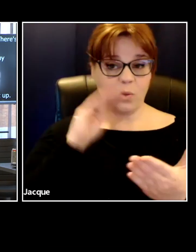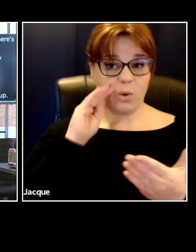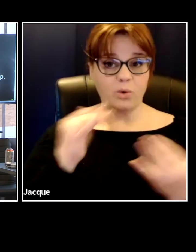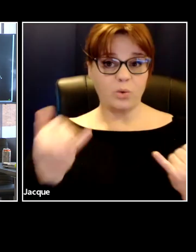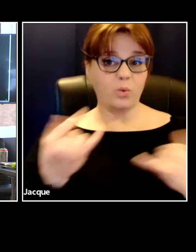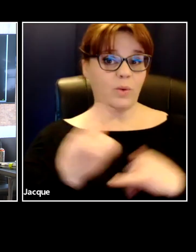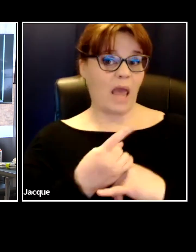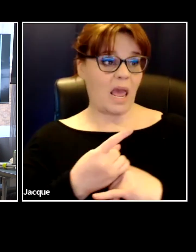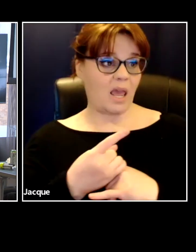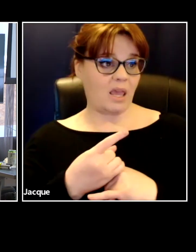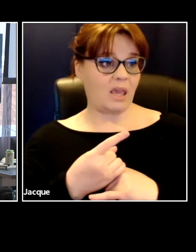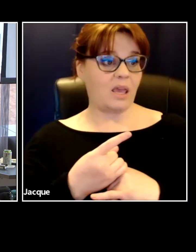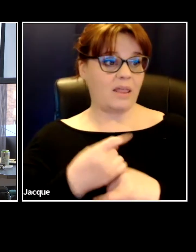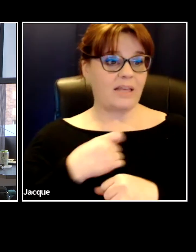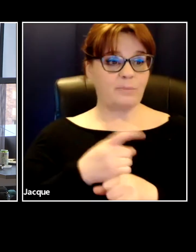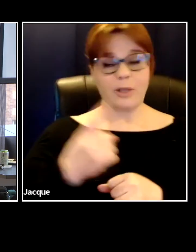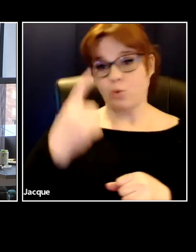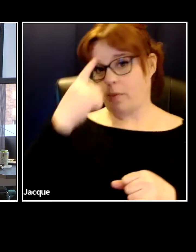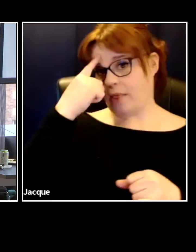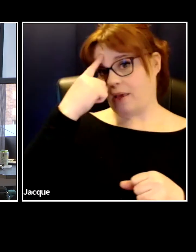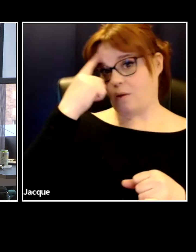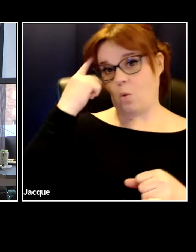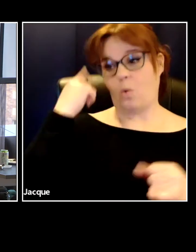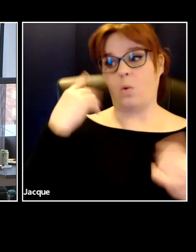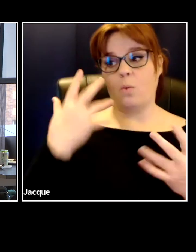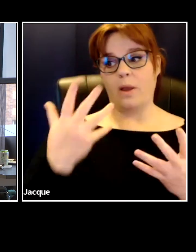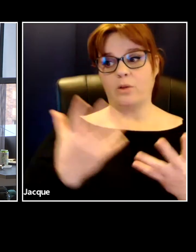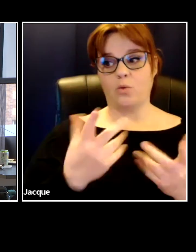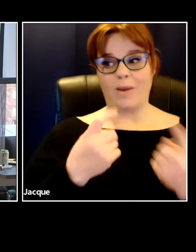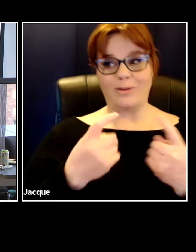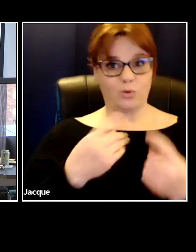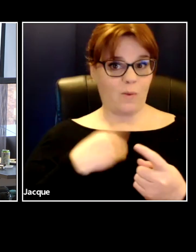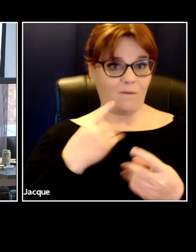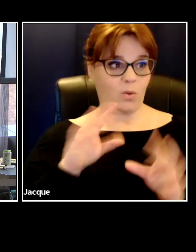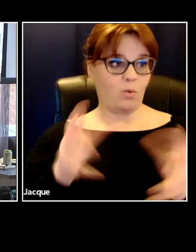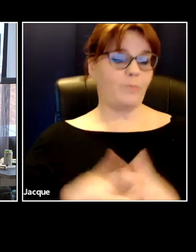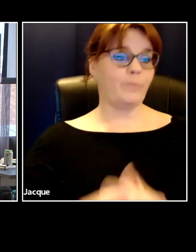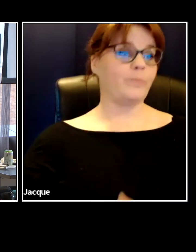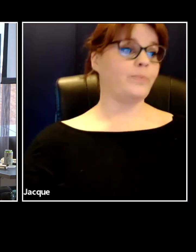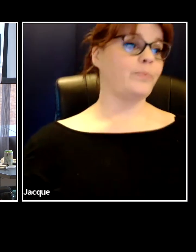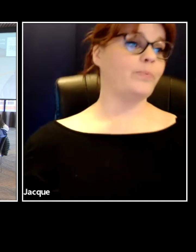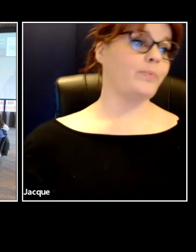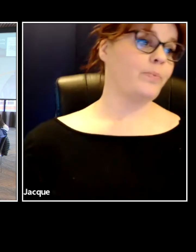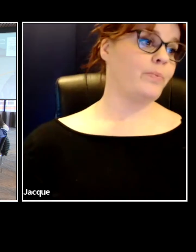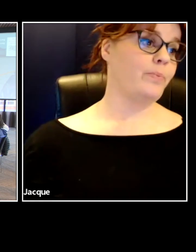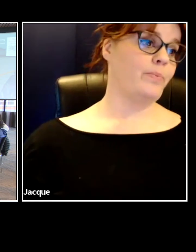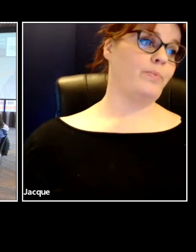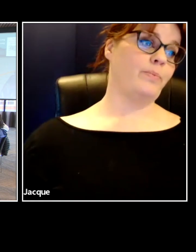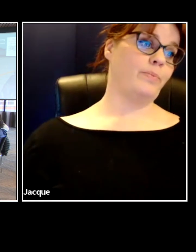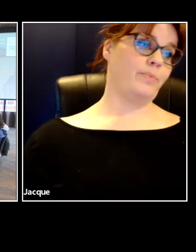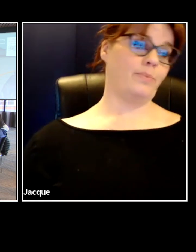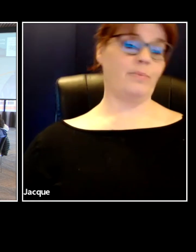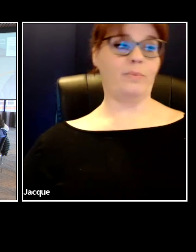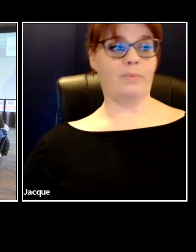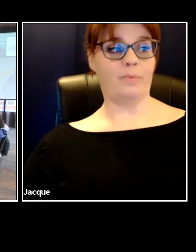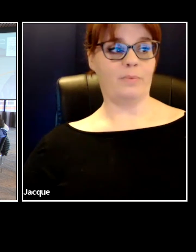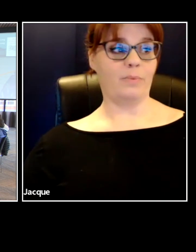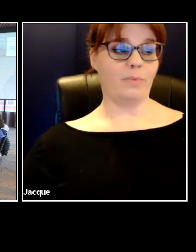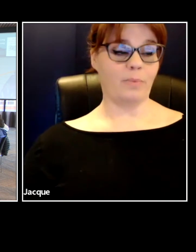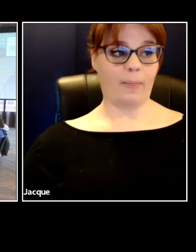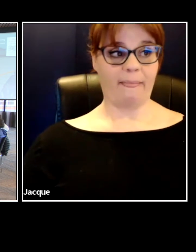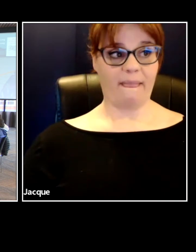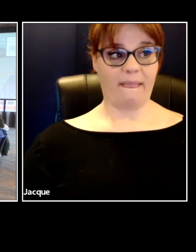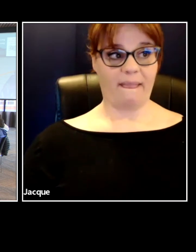um that has made you think or what questions do you have for this group? Anybody? Anyone not named